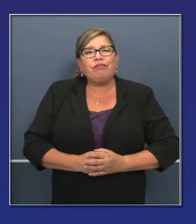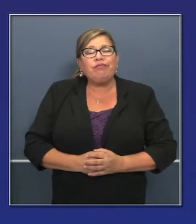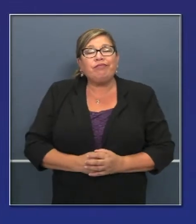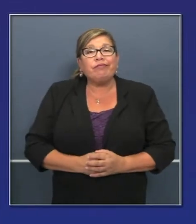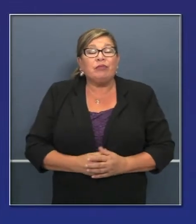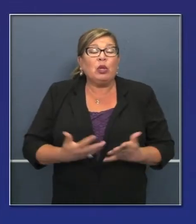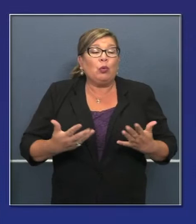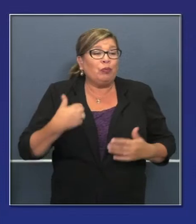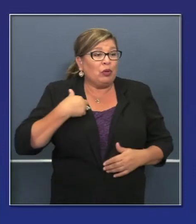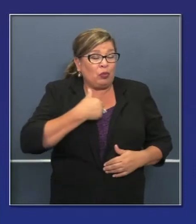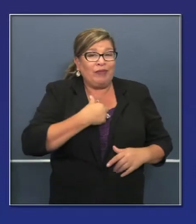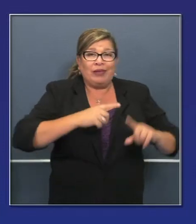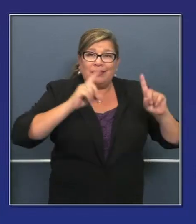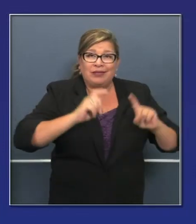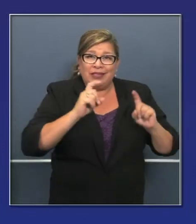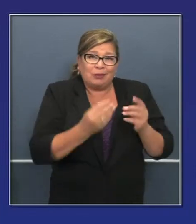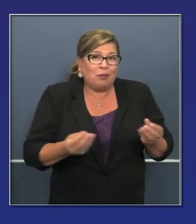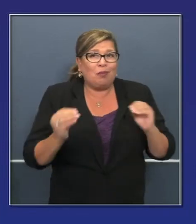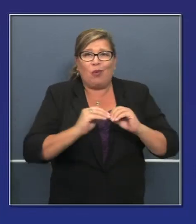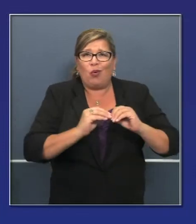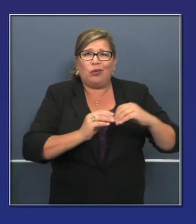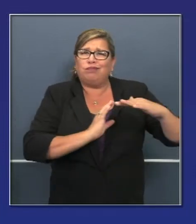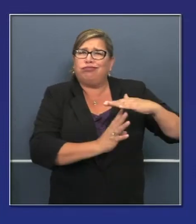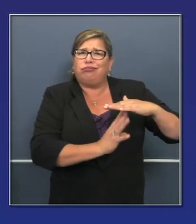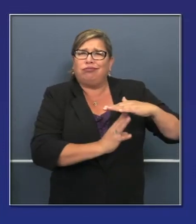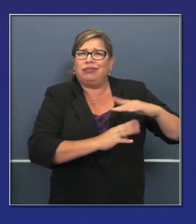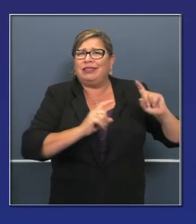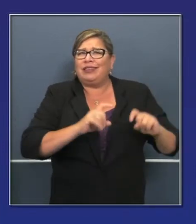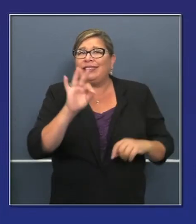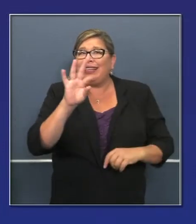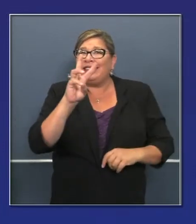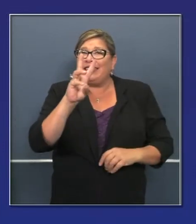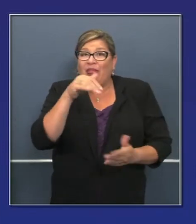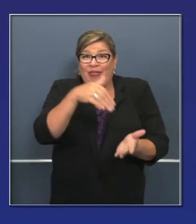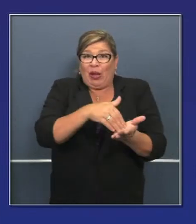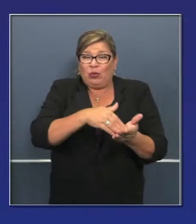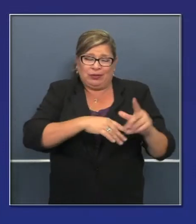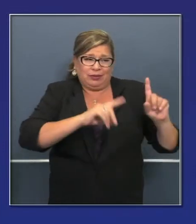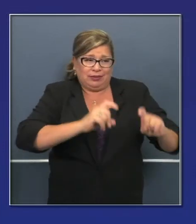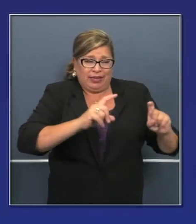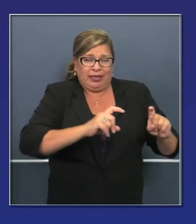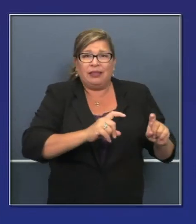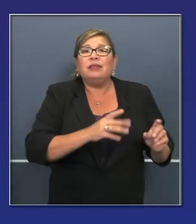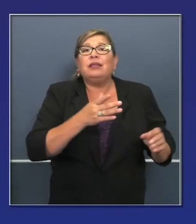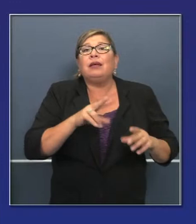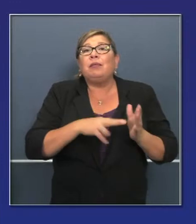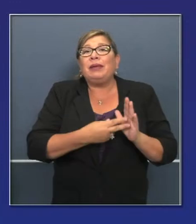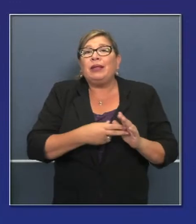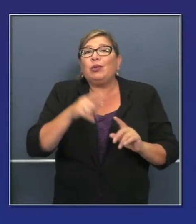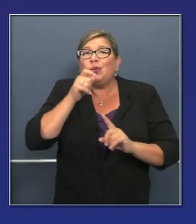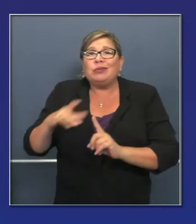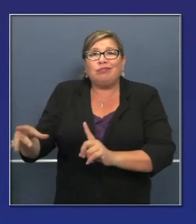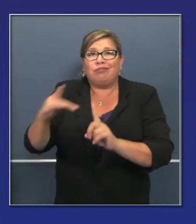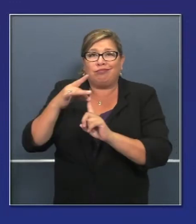up at unprecedented numbers 96,000 total number of positive cases over 7,000 that we have not